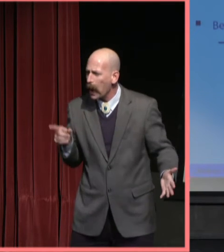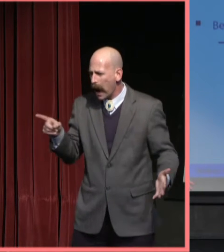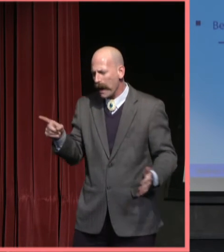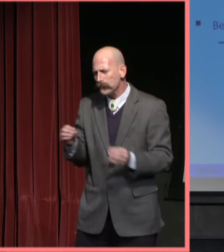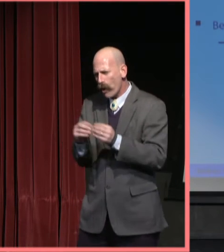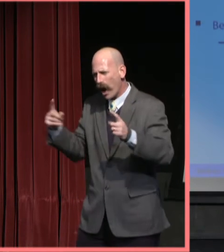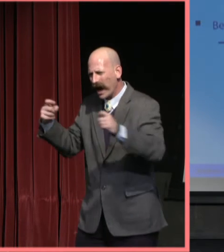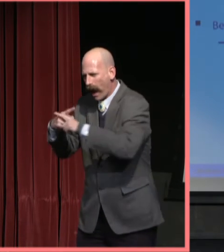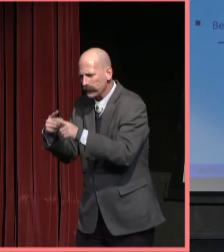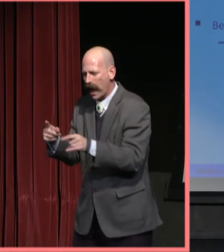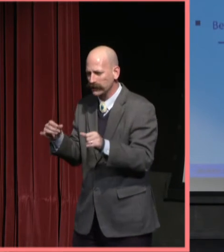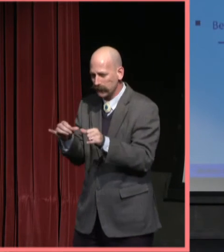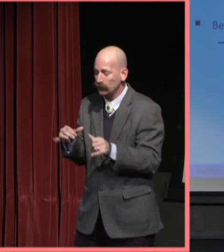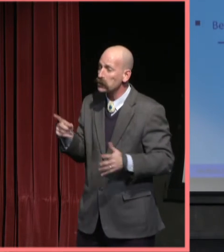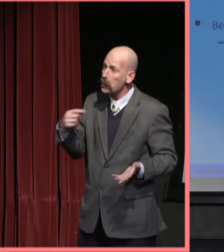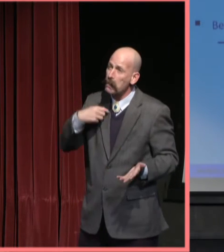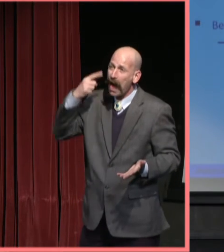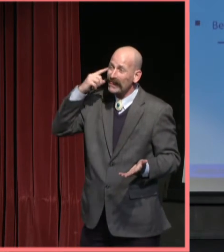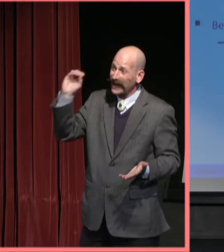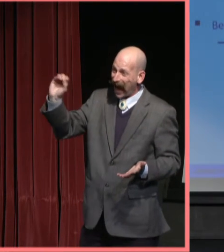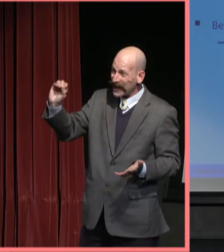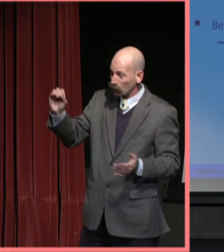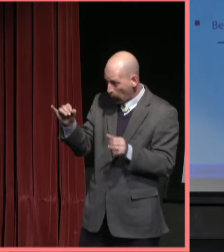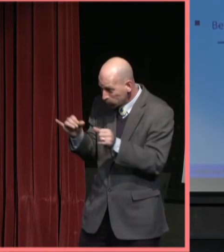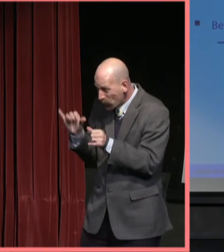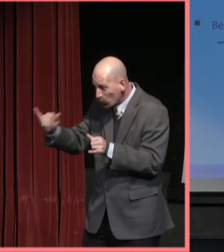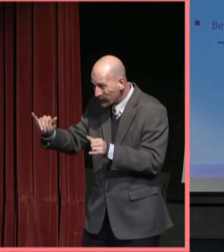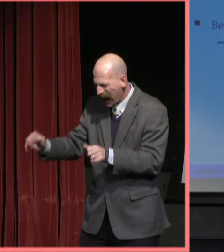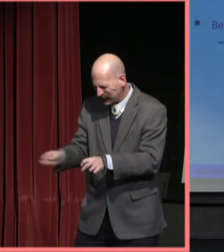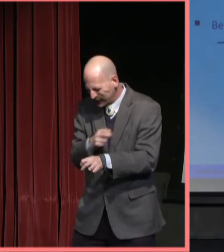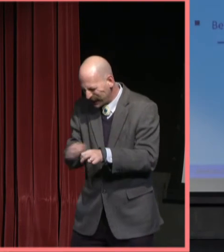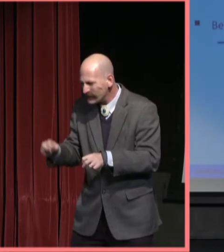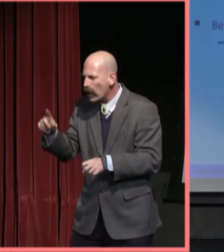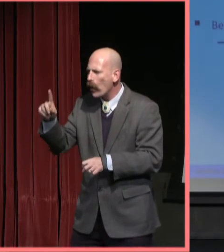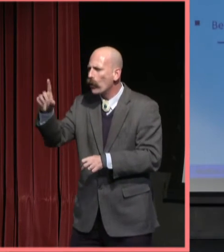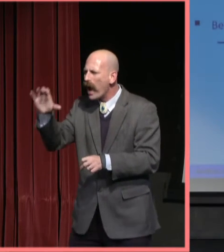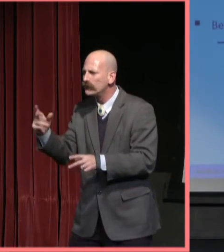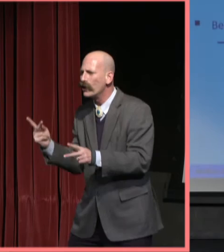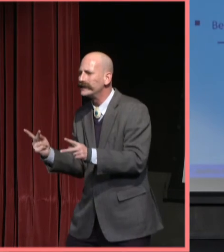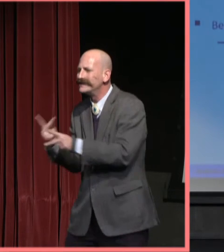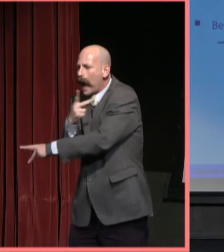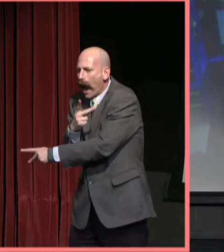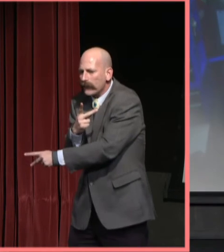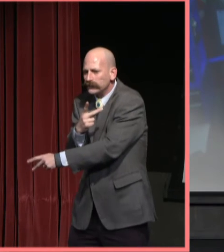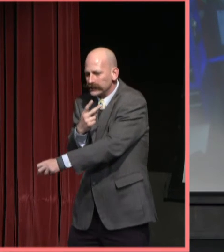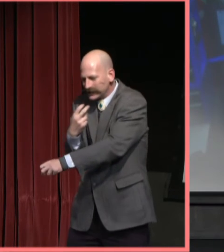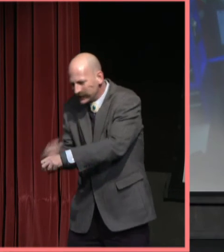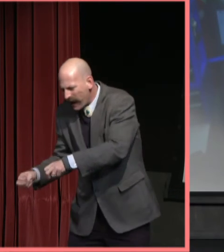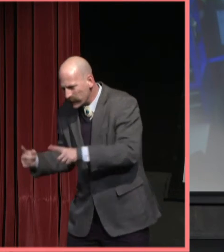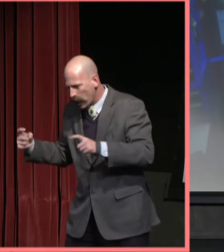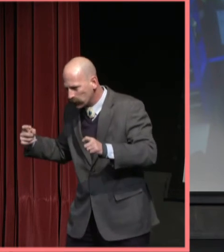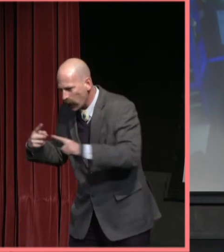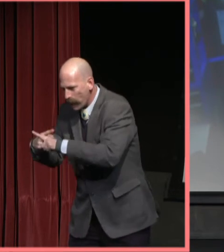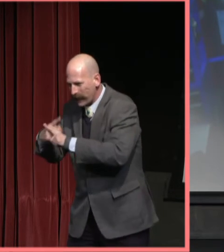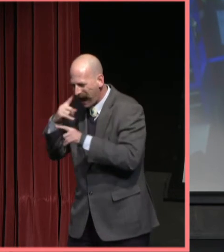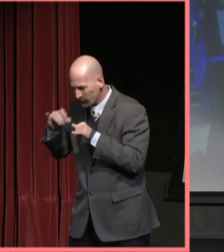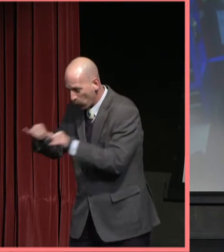I would say it's about 100 times harder to measure oxygen. That's why it took longer before we started doing it.